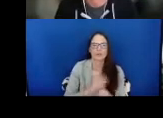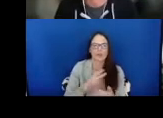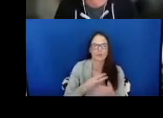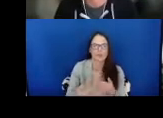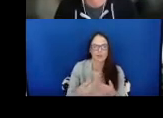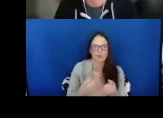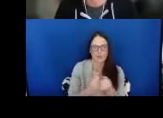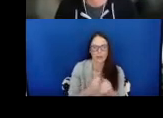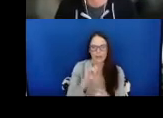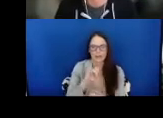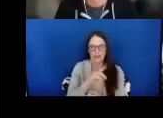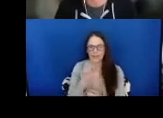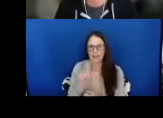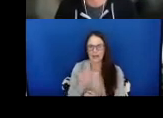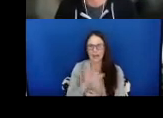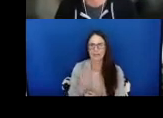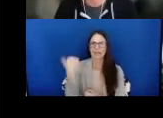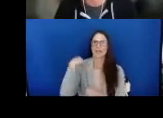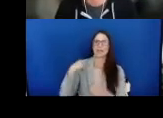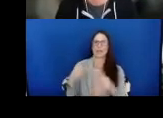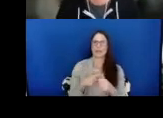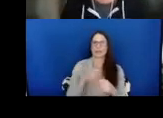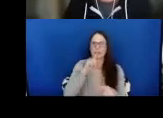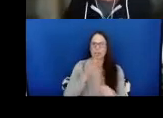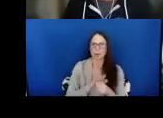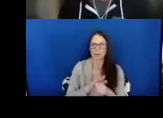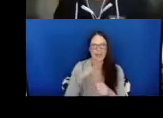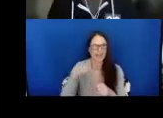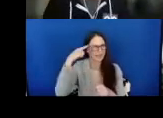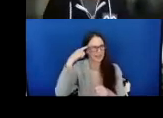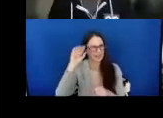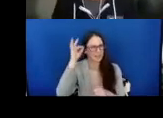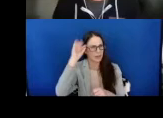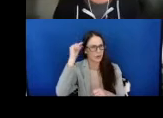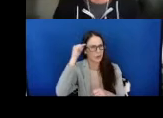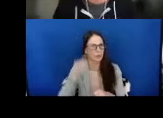promised, if I remember it was supposed to be funded by the federal government at approximately